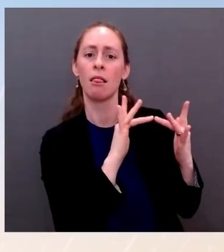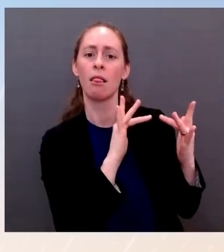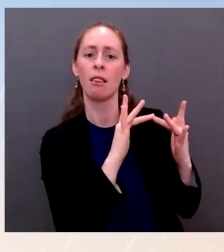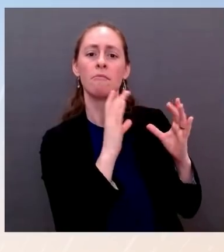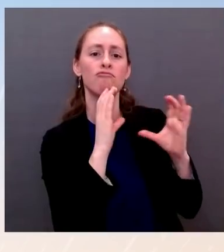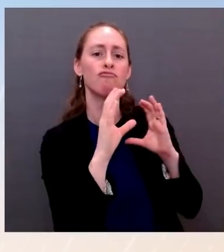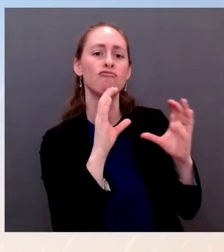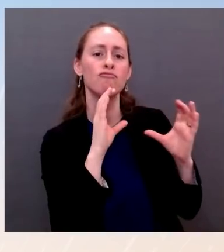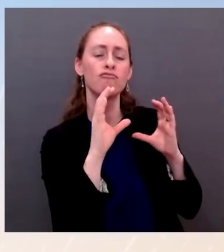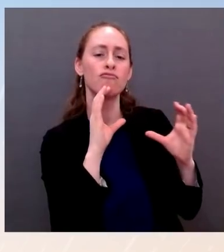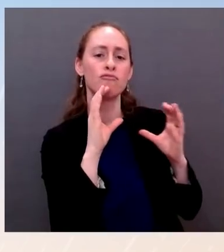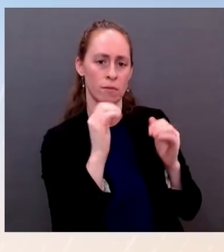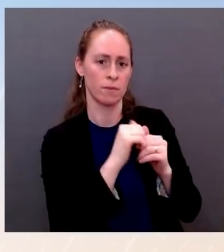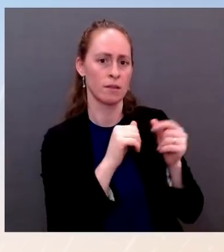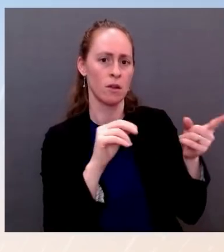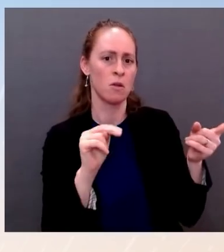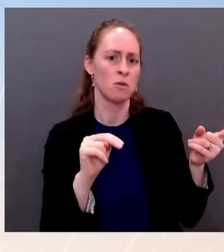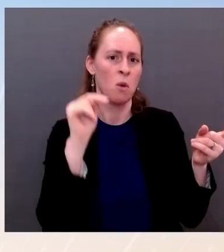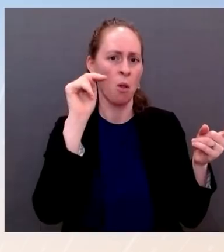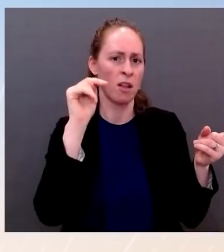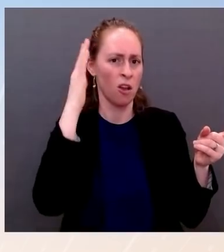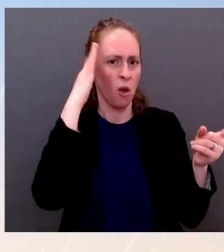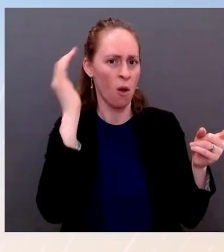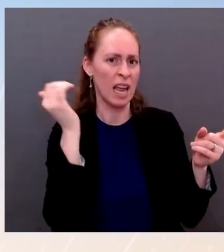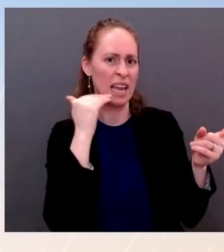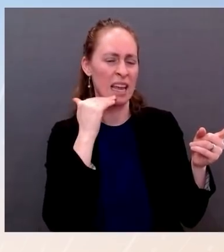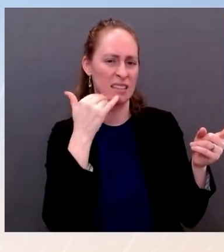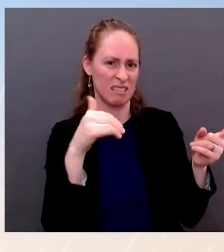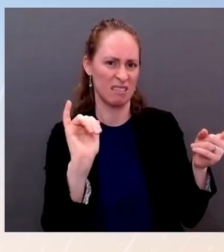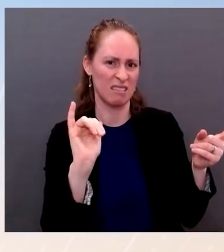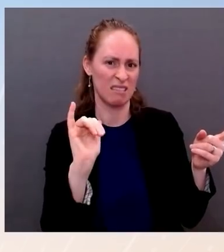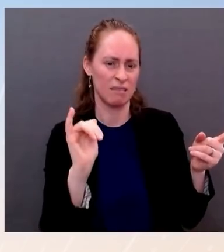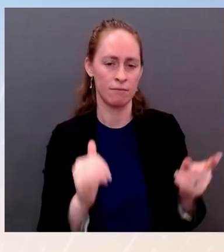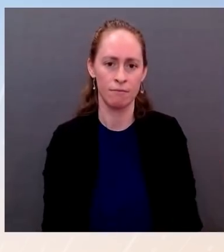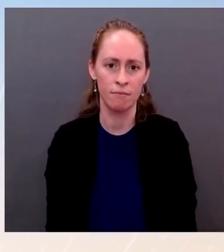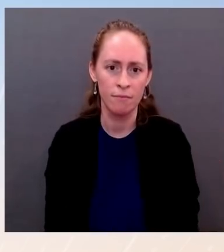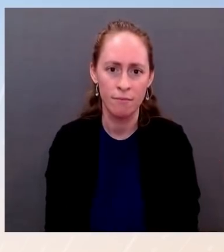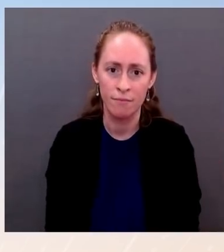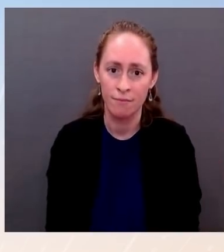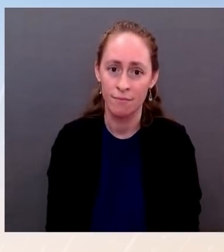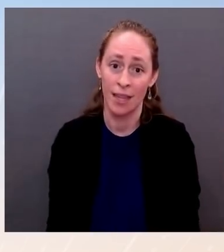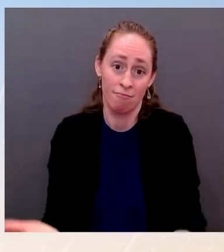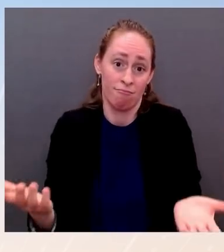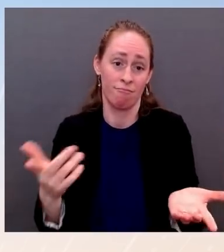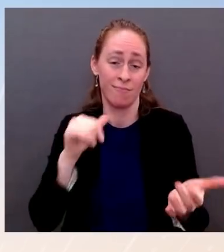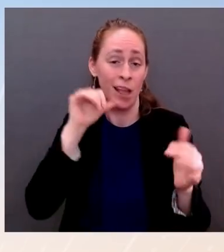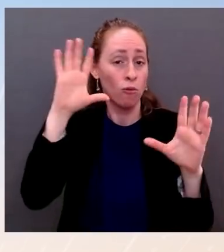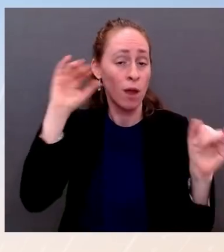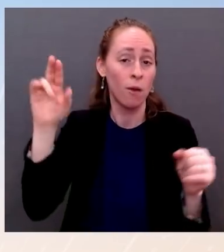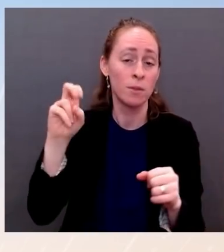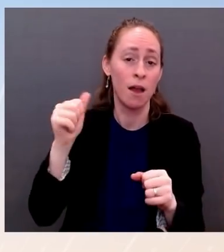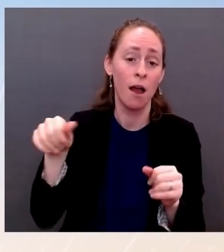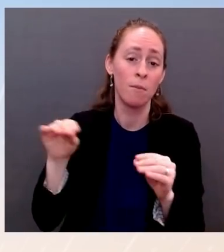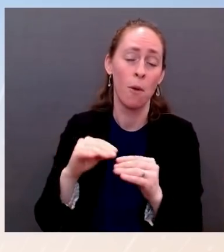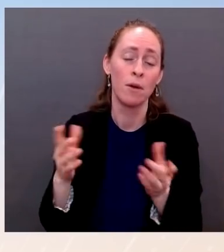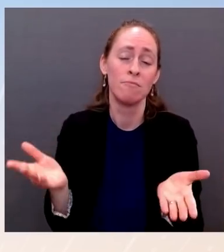on behalf of the United States. The Press: And on one other topic: I see that the President spoke with the Prime Minister Trudeau -- Ms. Psaki: Yes. The Press: -- about the blockade.